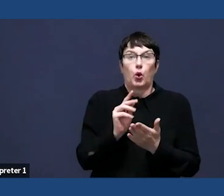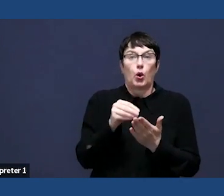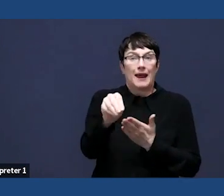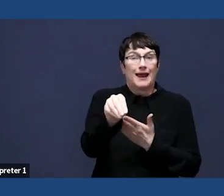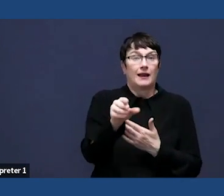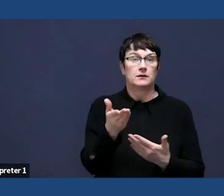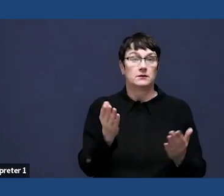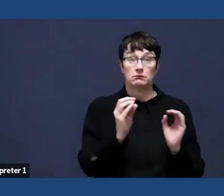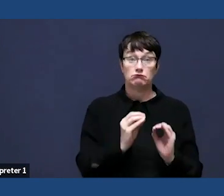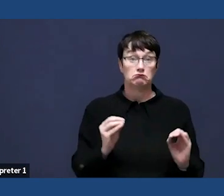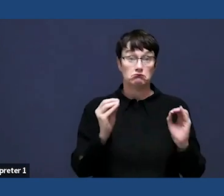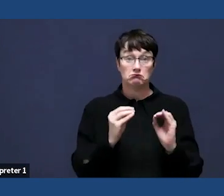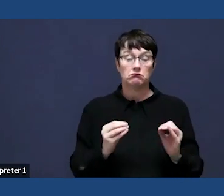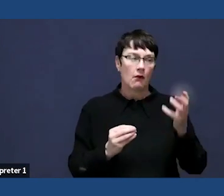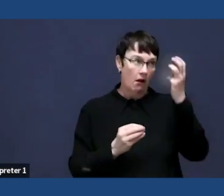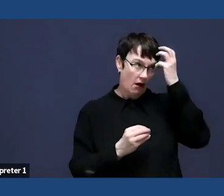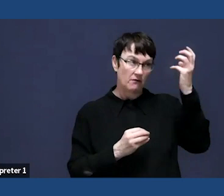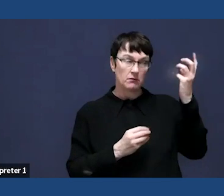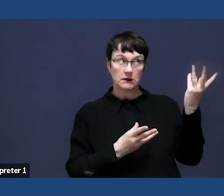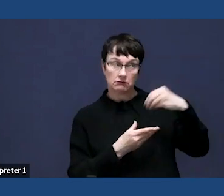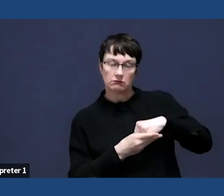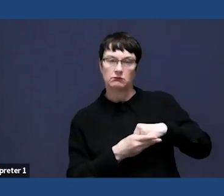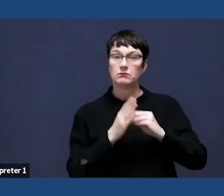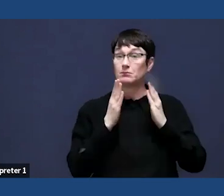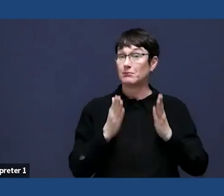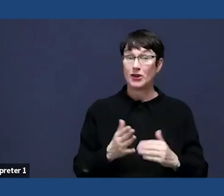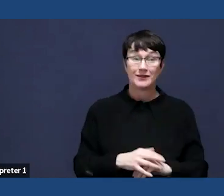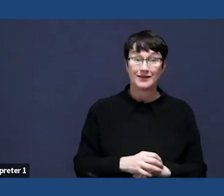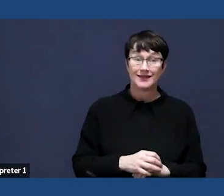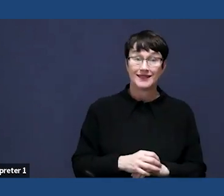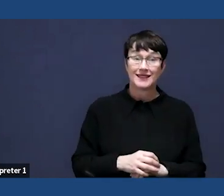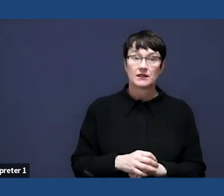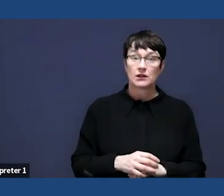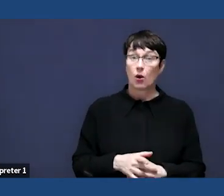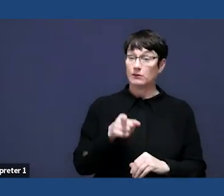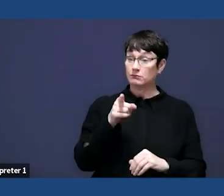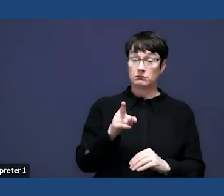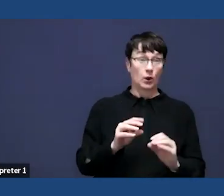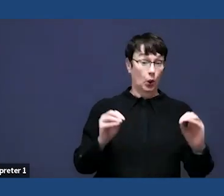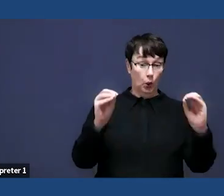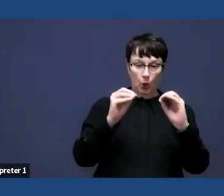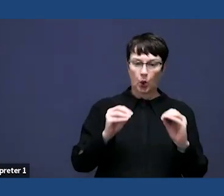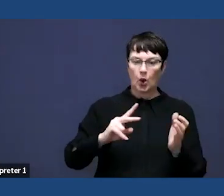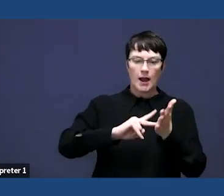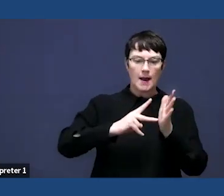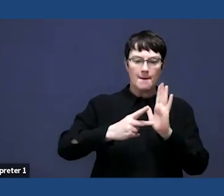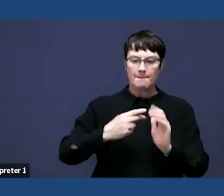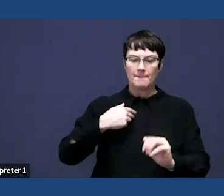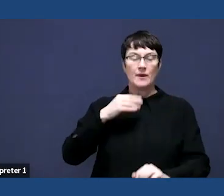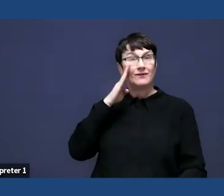So right now, especially in the US, when we think about the way that the payer and provider